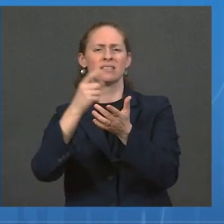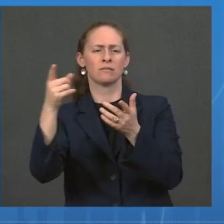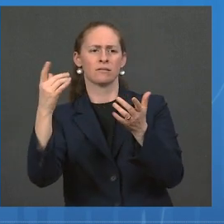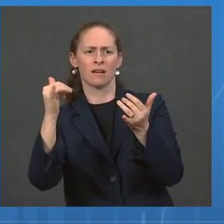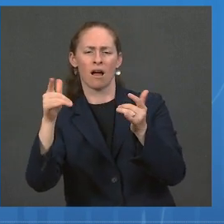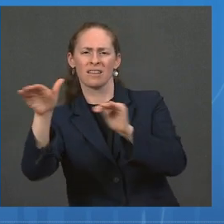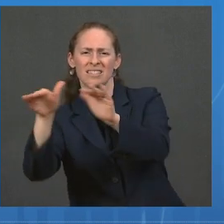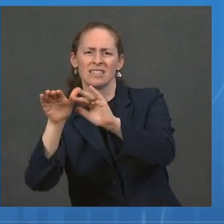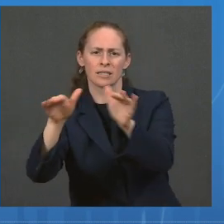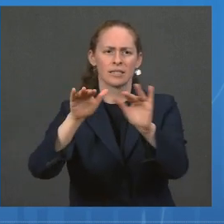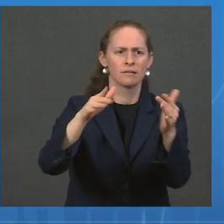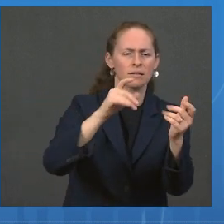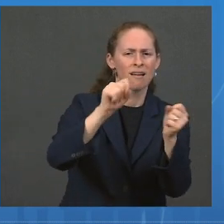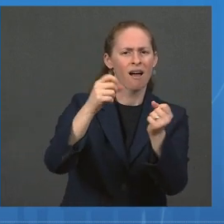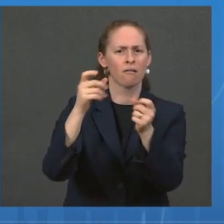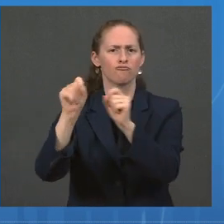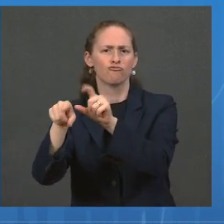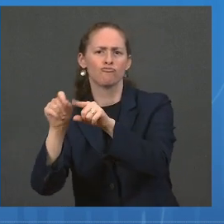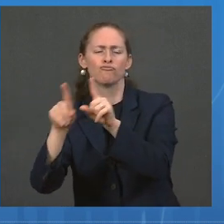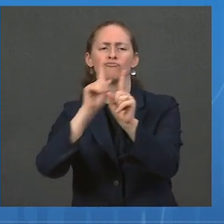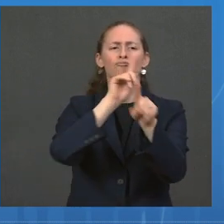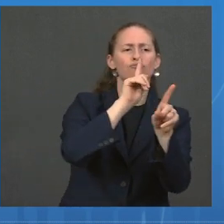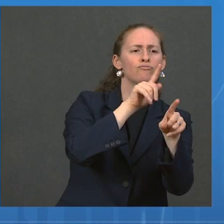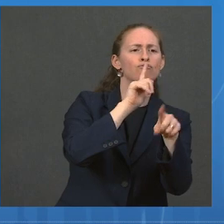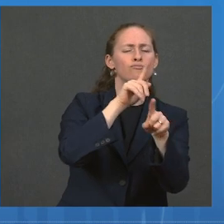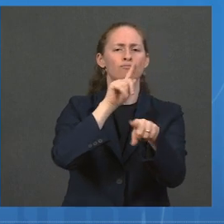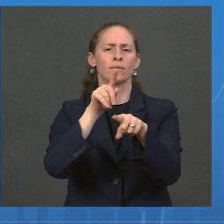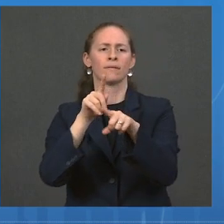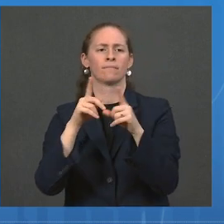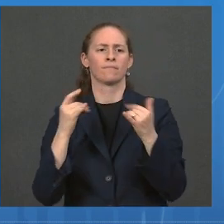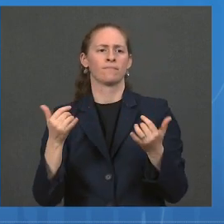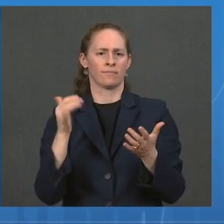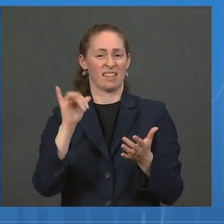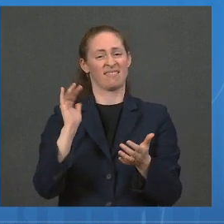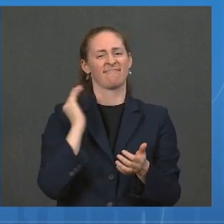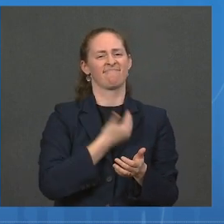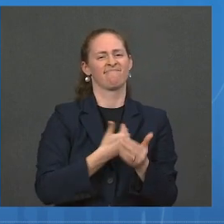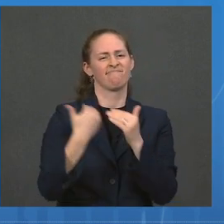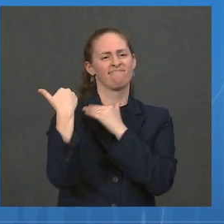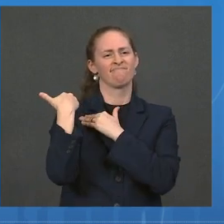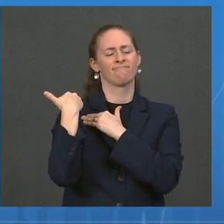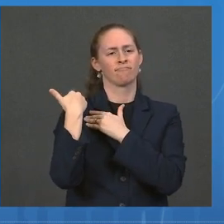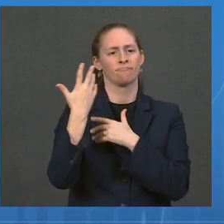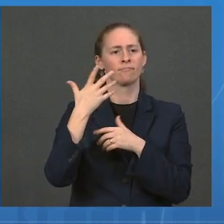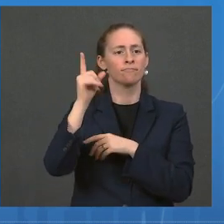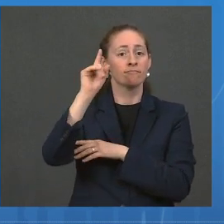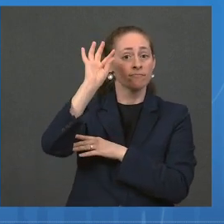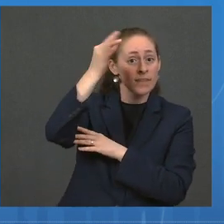But it is our collective responsibility -- whether we're in government, in the media, whether we're individuals --